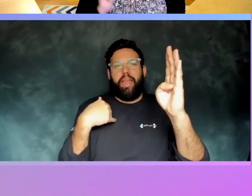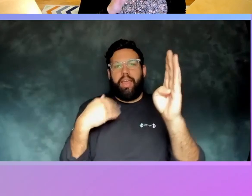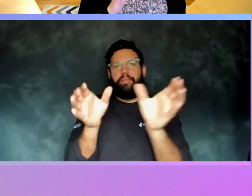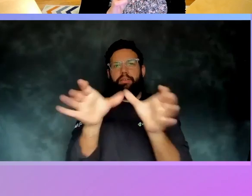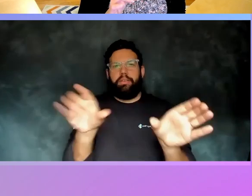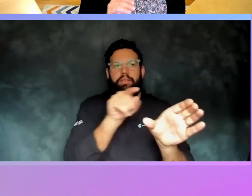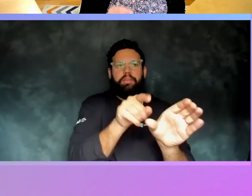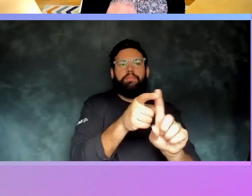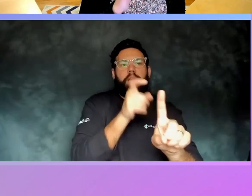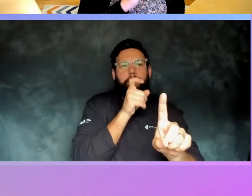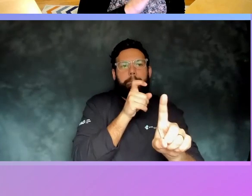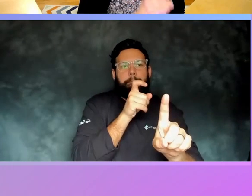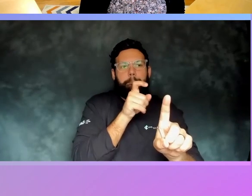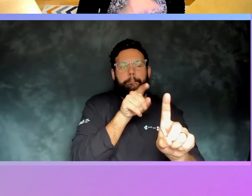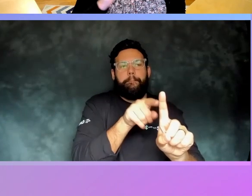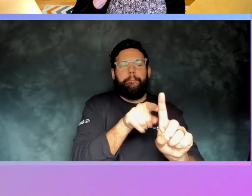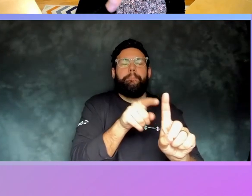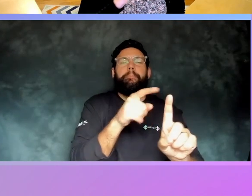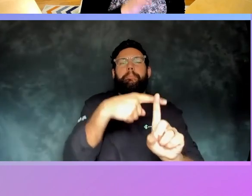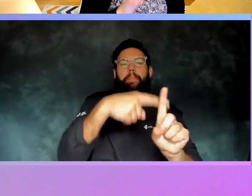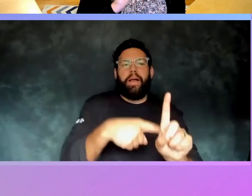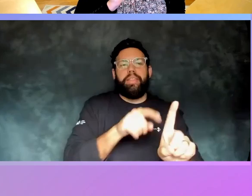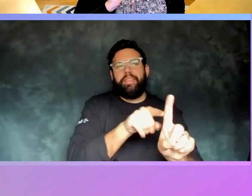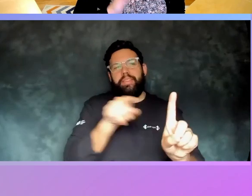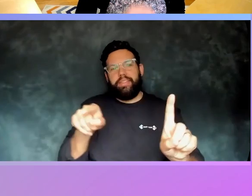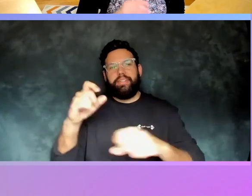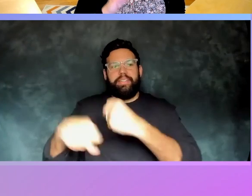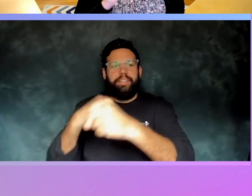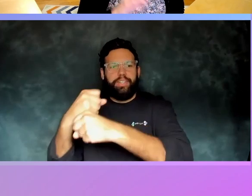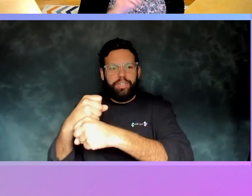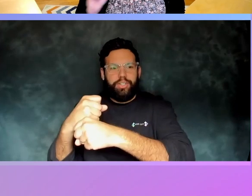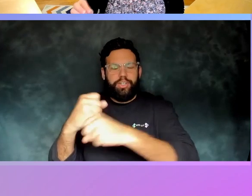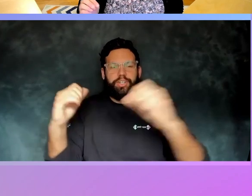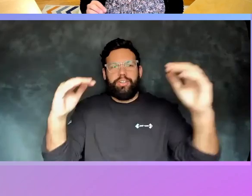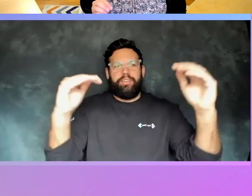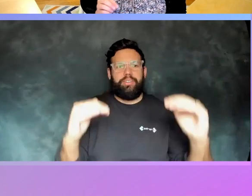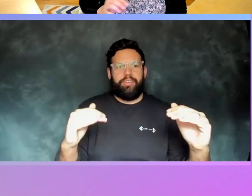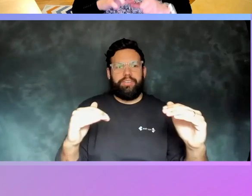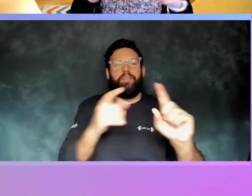up until 2021 PM C it's a major issue. Anything over a certain percentage I would consider the something Ali